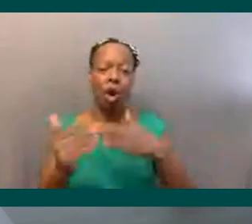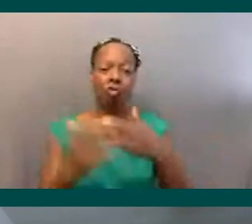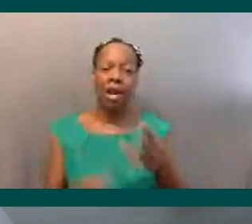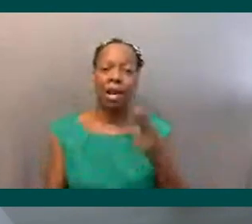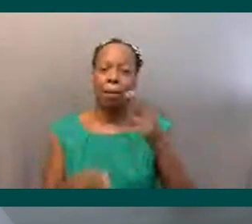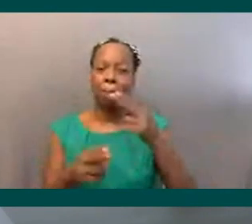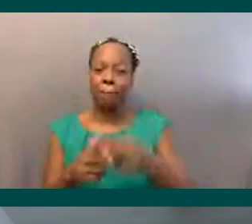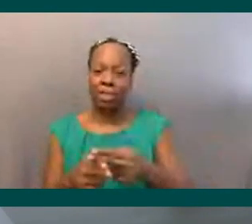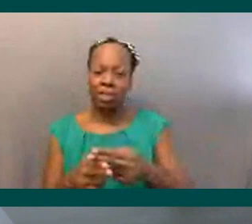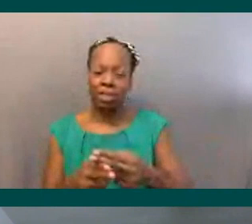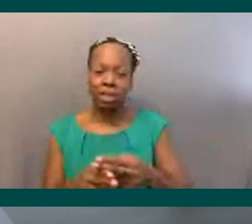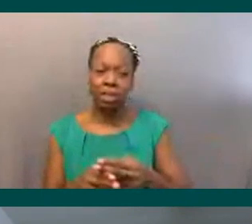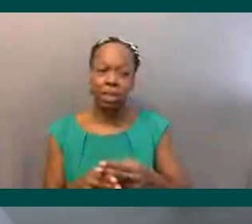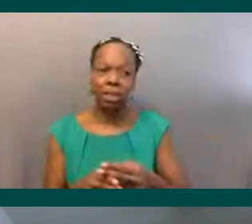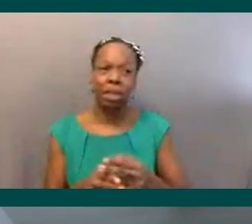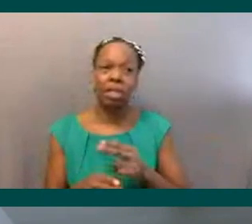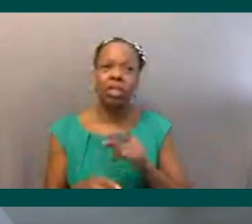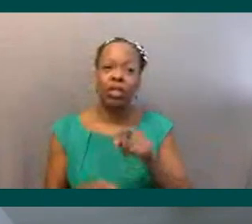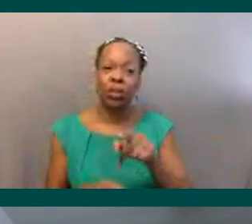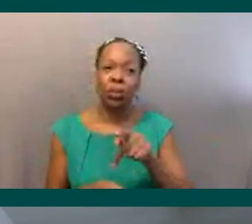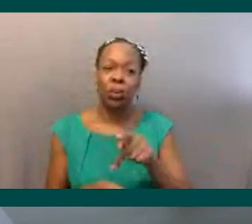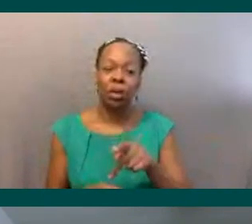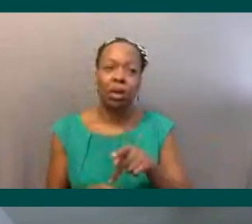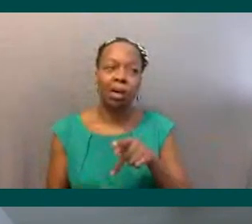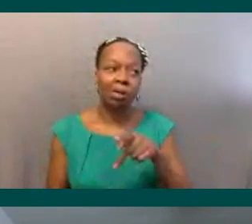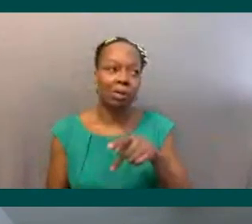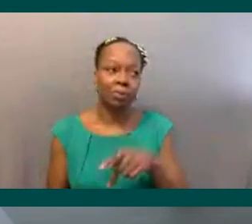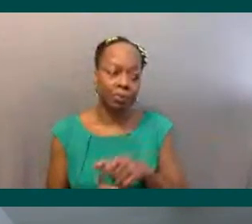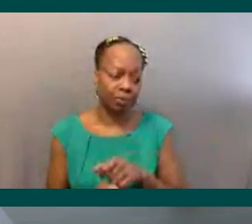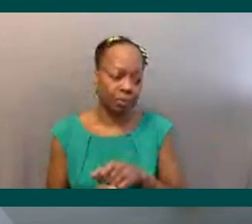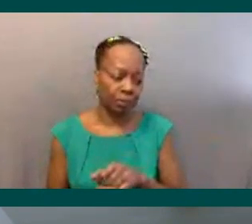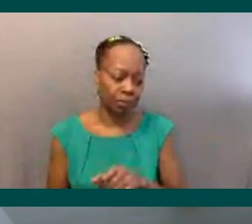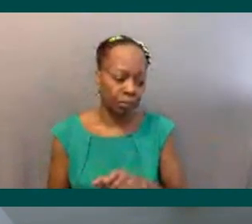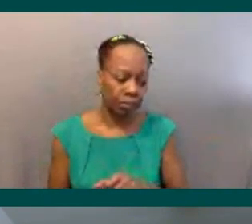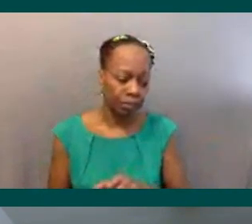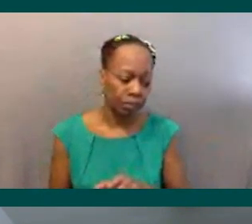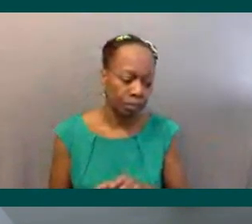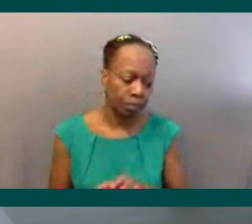what a physiatrist does and how a physiatrist is,